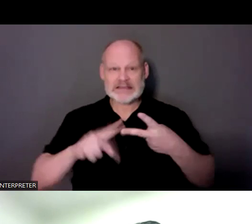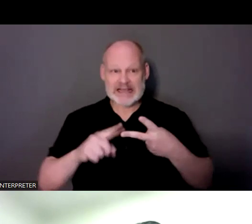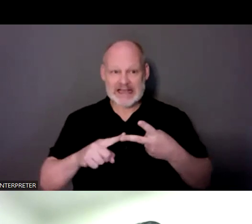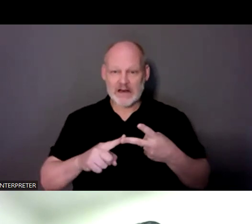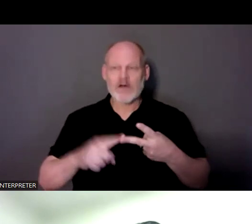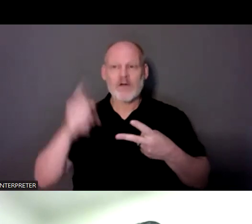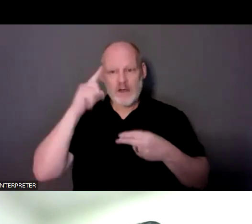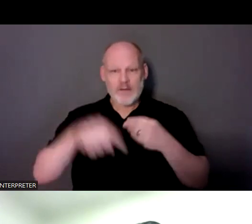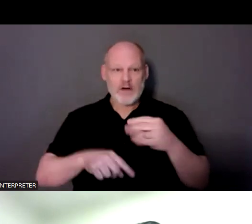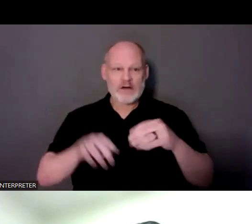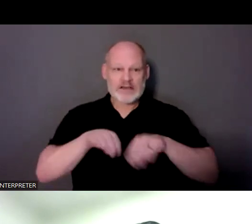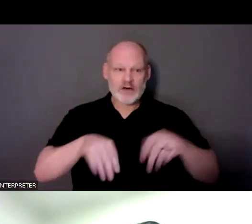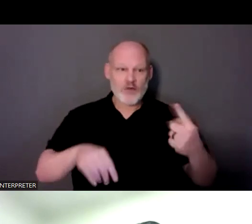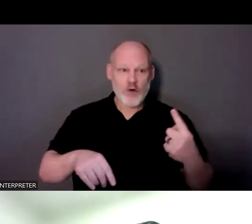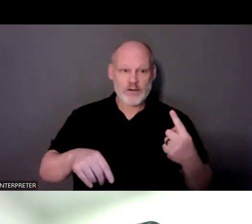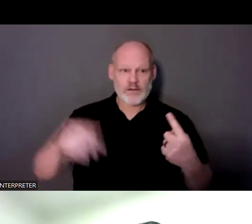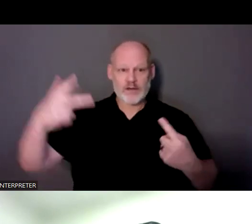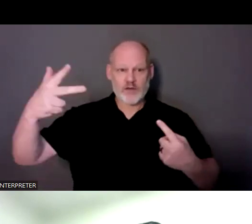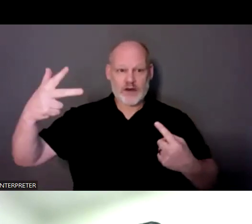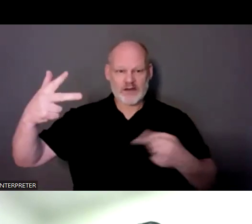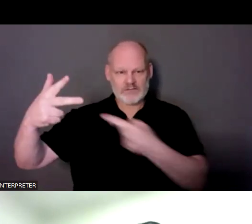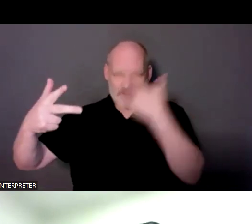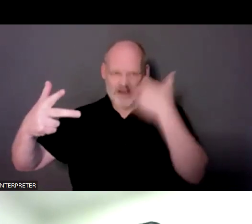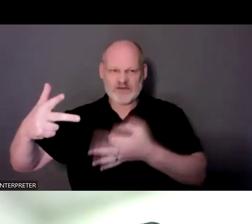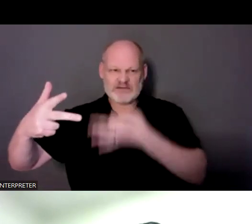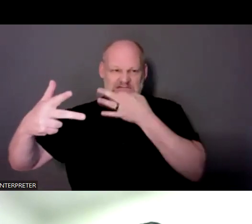because we were getting really good at Tier 3; and how do we kind of squish that